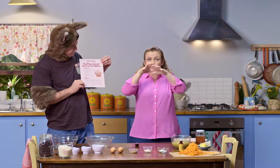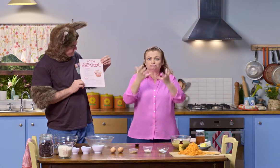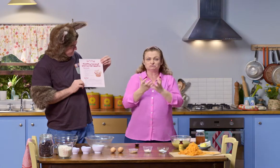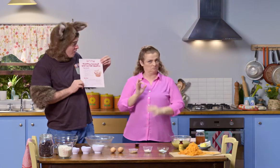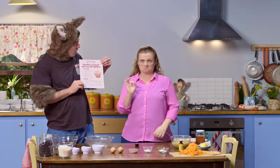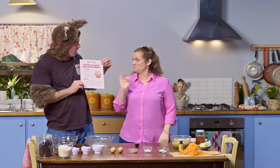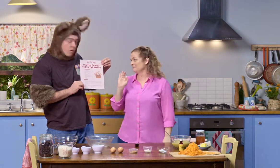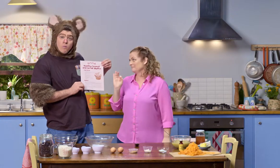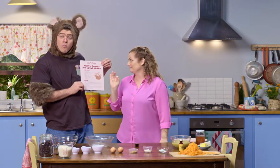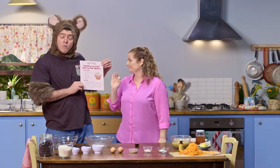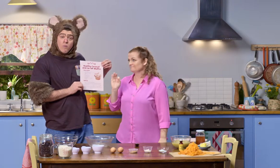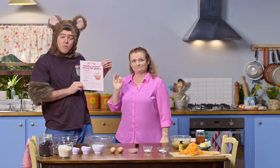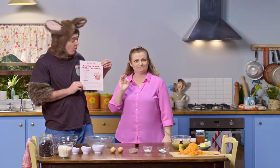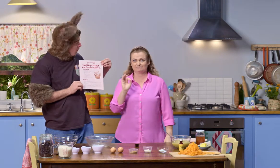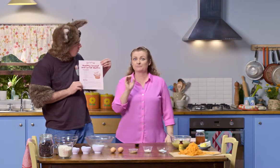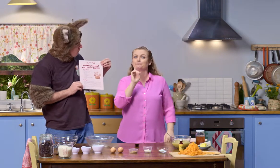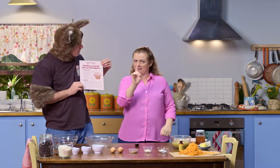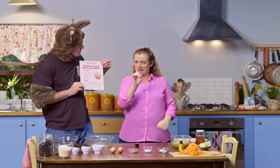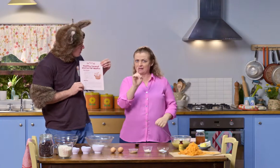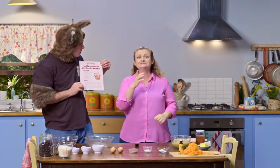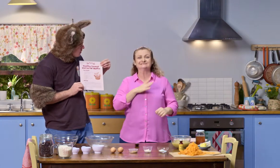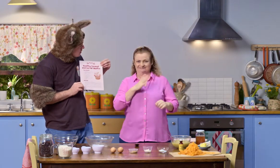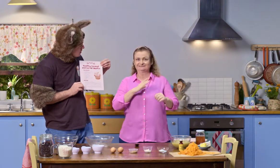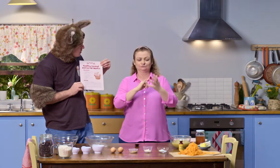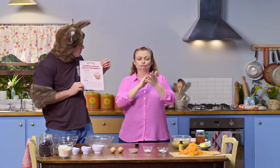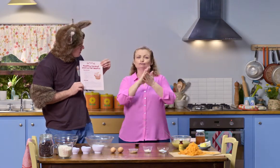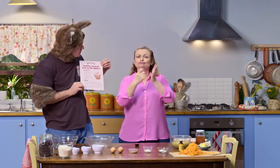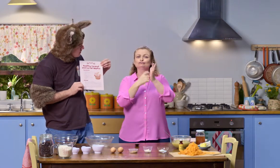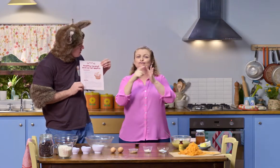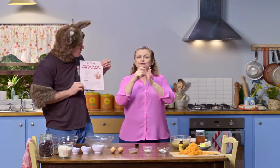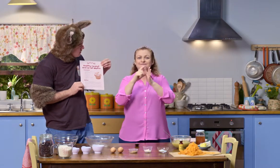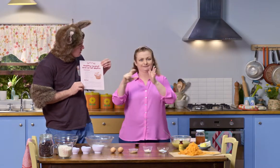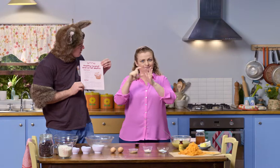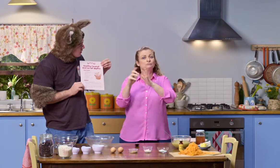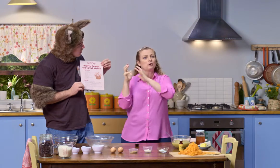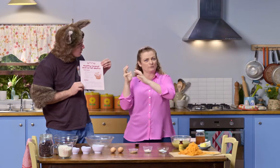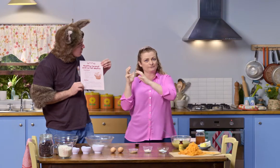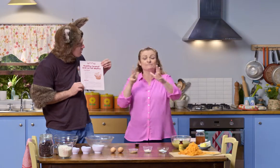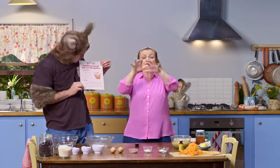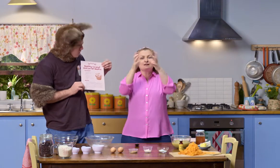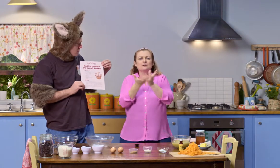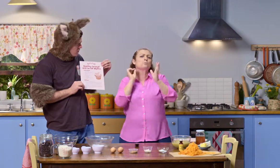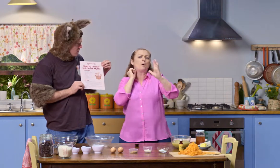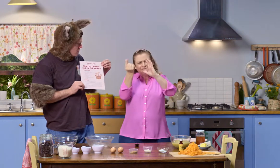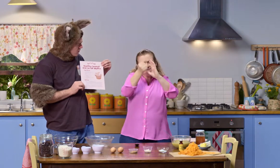Now, we don't actually need a whole coconut. What we need is shredded coconut.